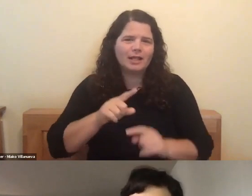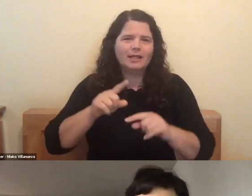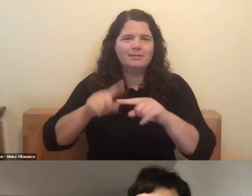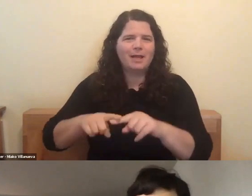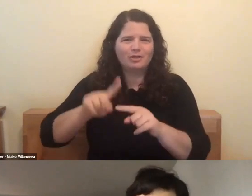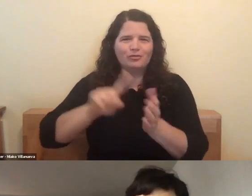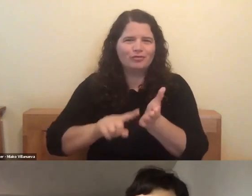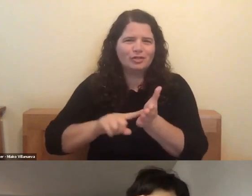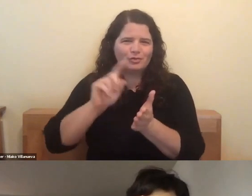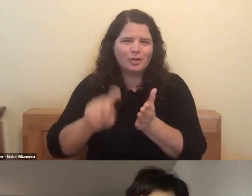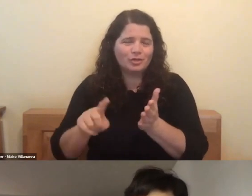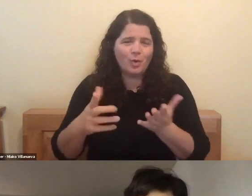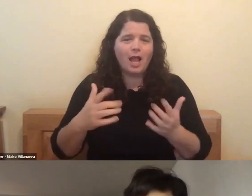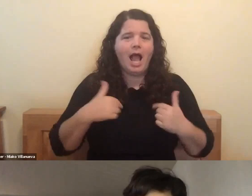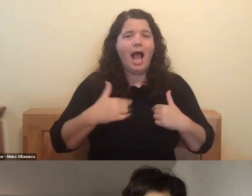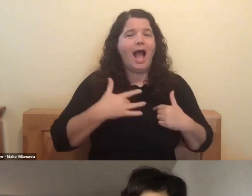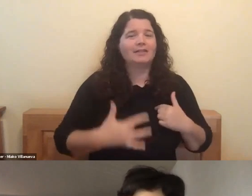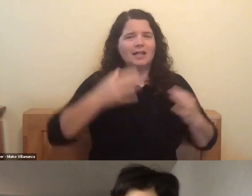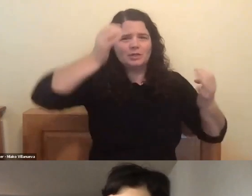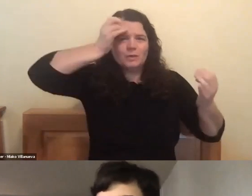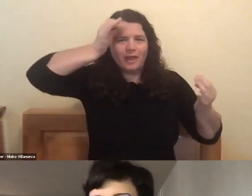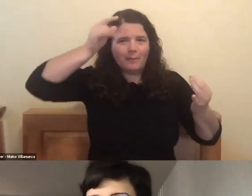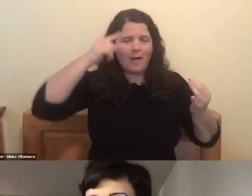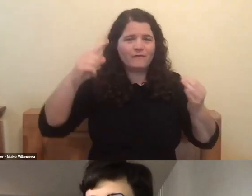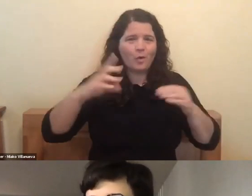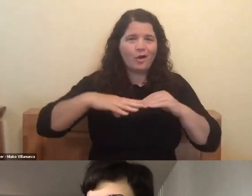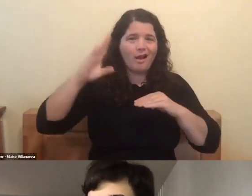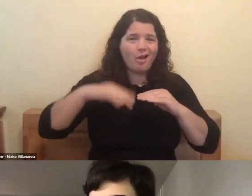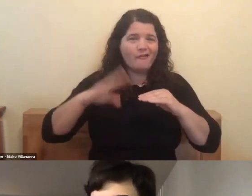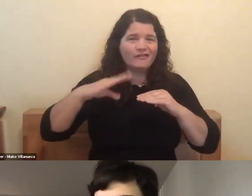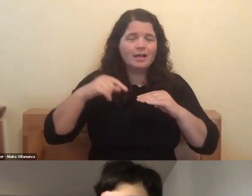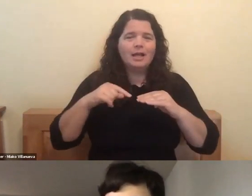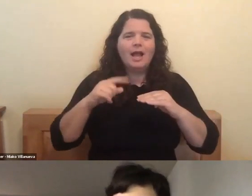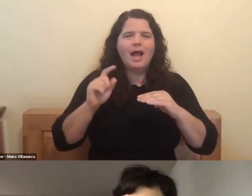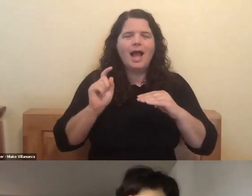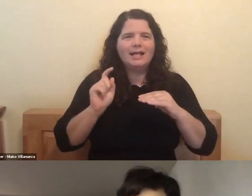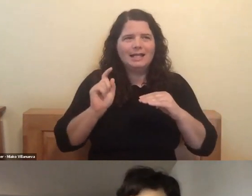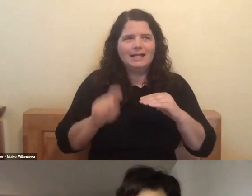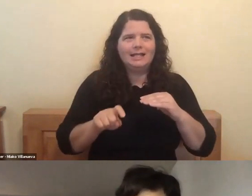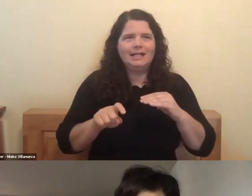into account as a kind of cutoff point is that there should be a certain amount of tokens